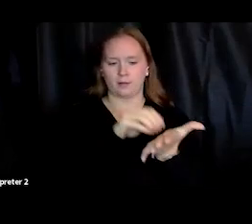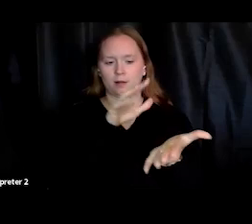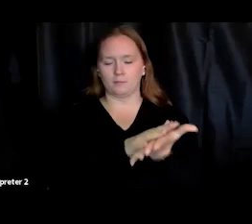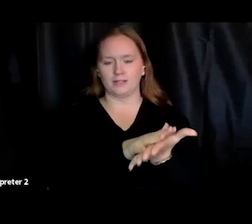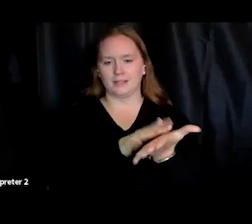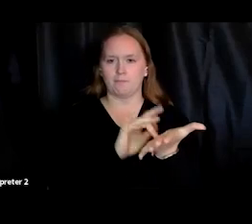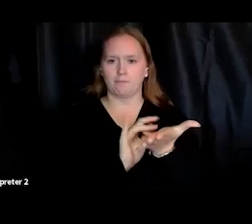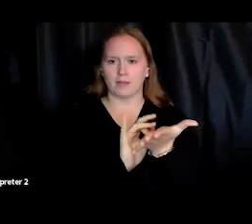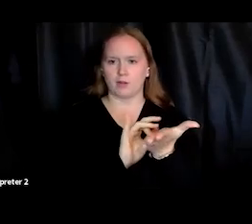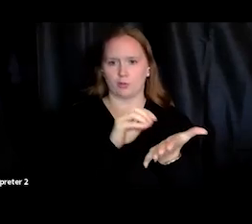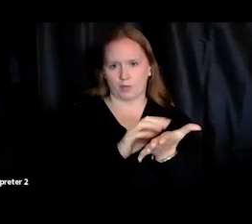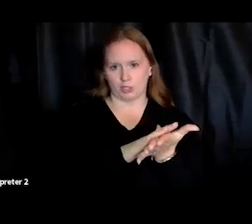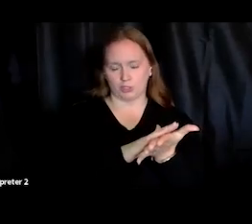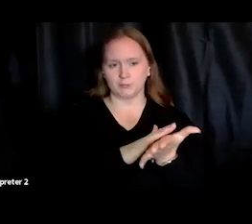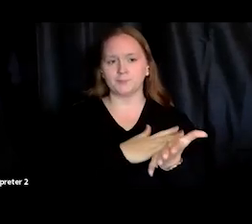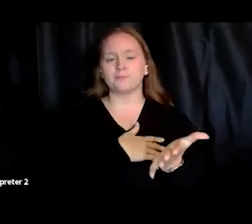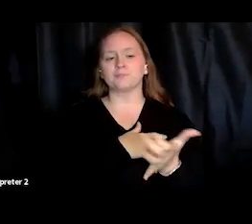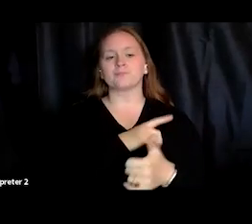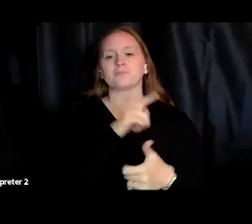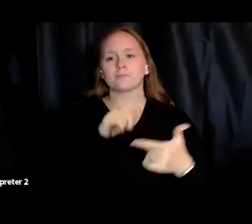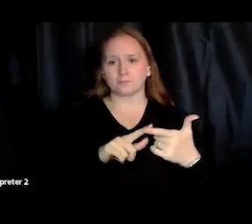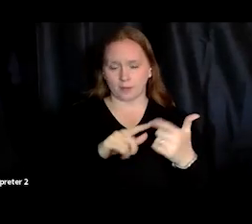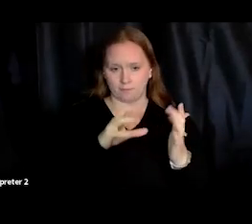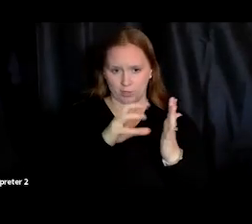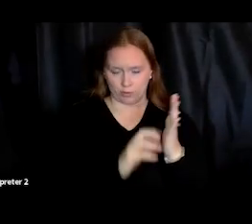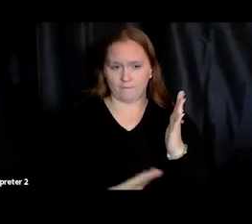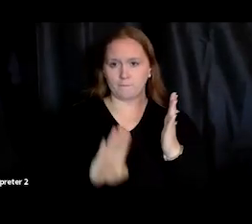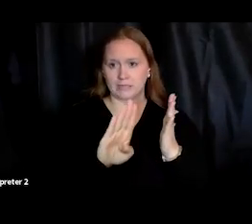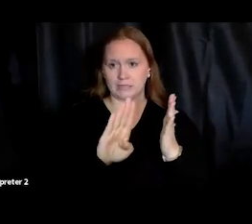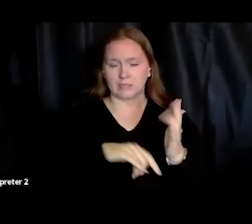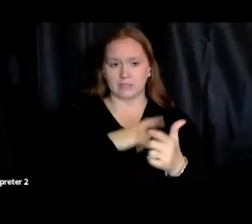Paragraph B focuses on the functional criteria.